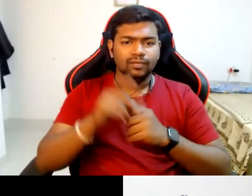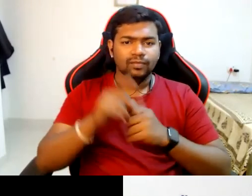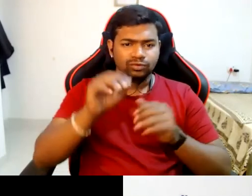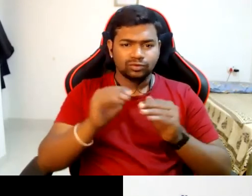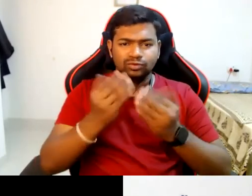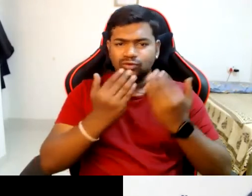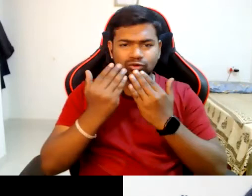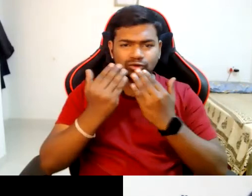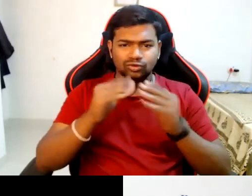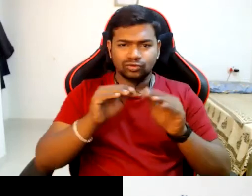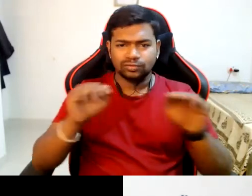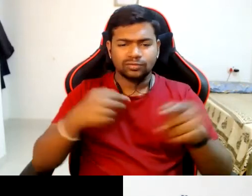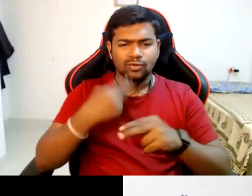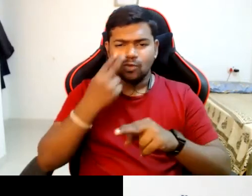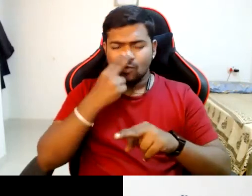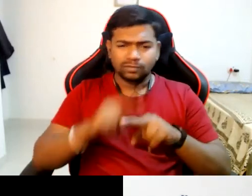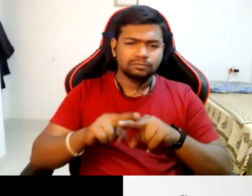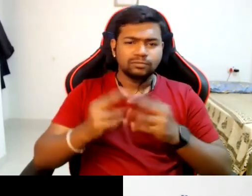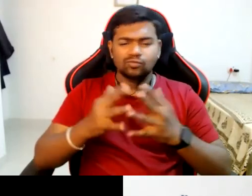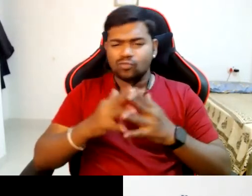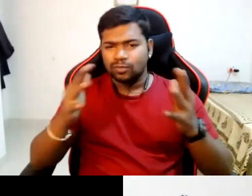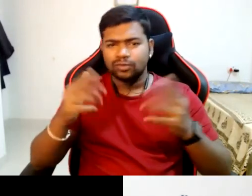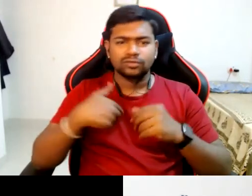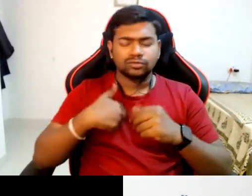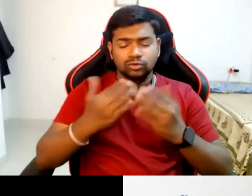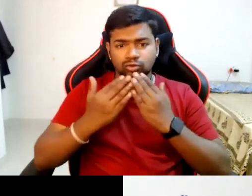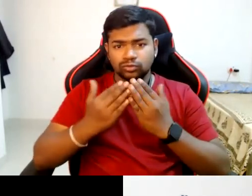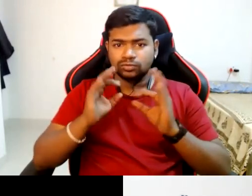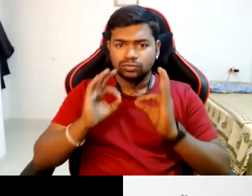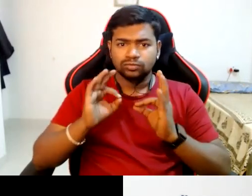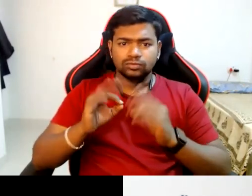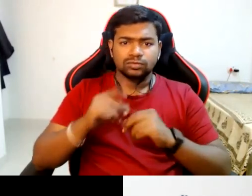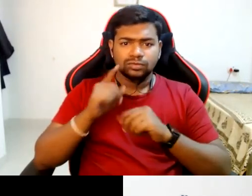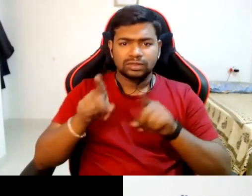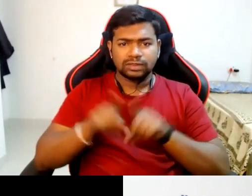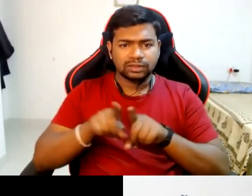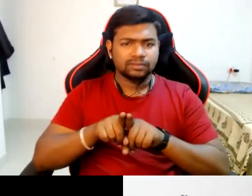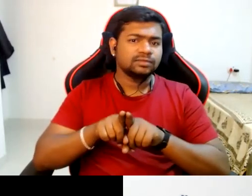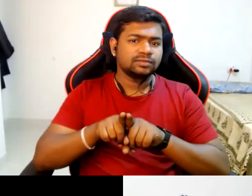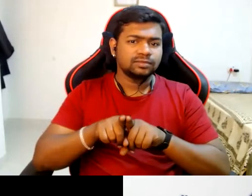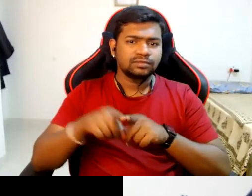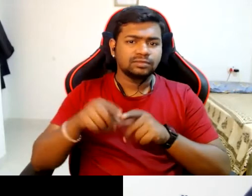boy in school. but i used to very good in studies. since i was very naughty that the teacher had. to keep an eye on me,